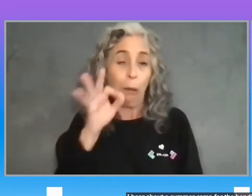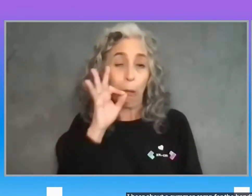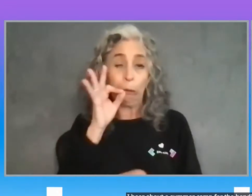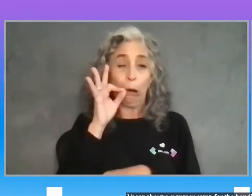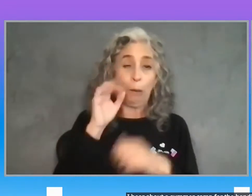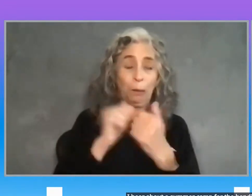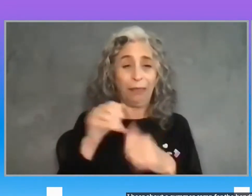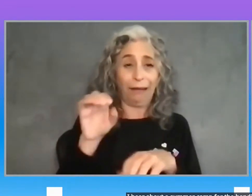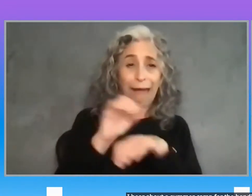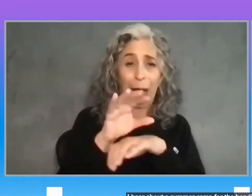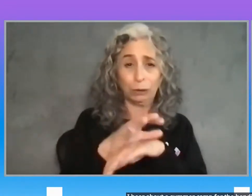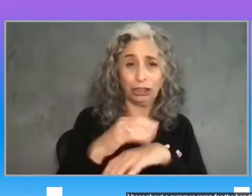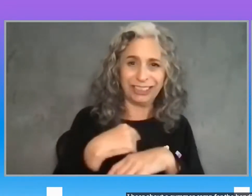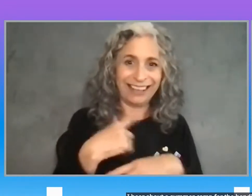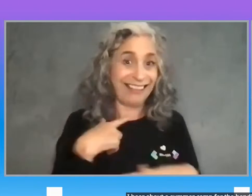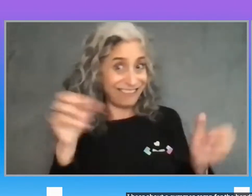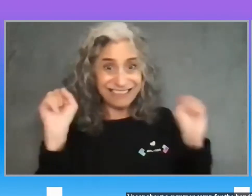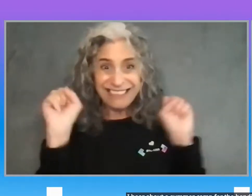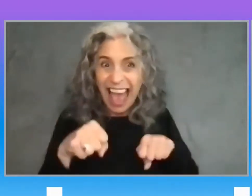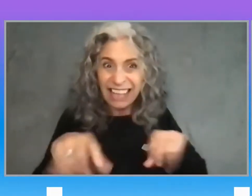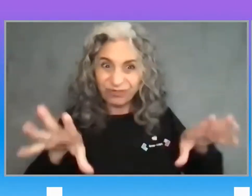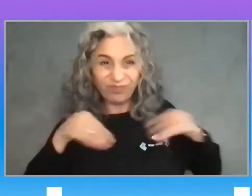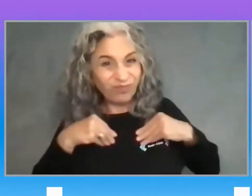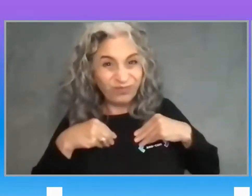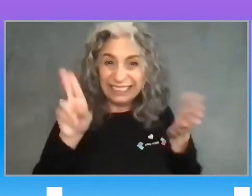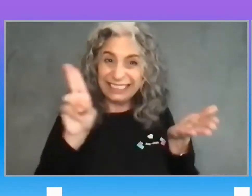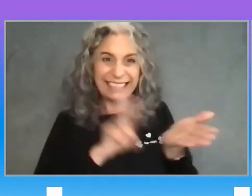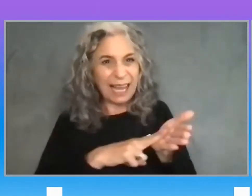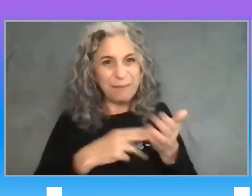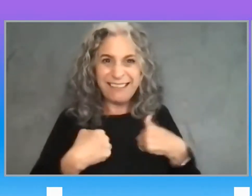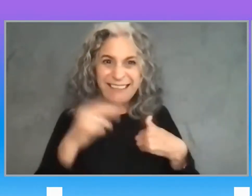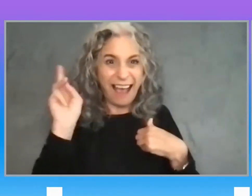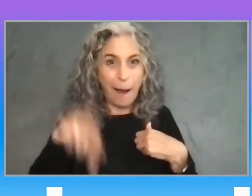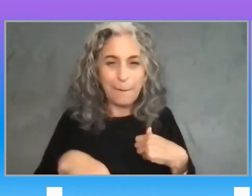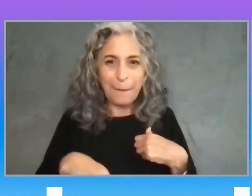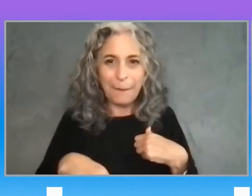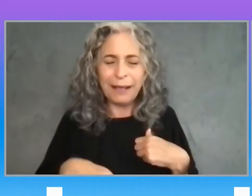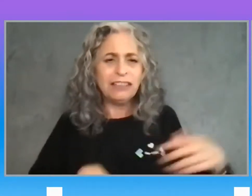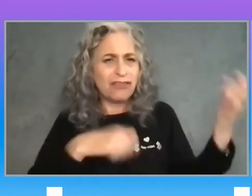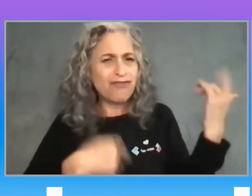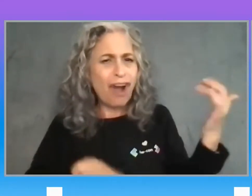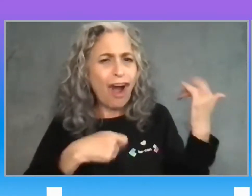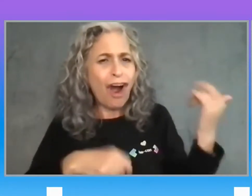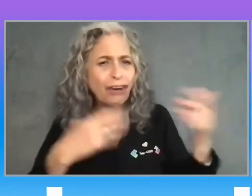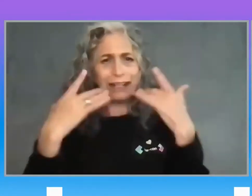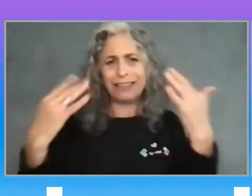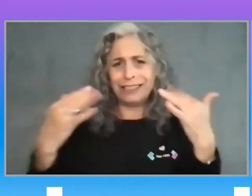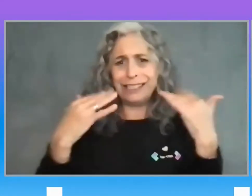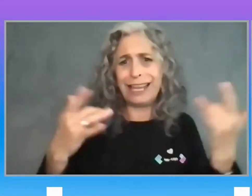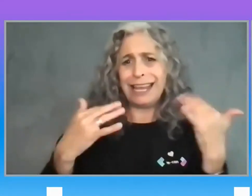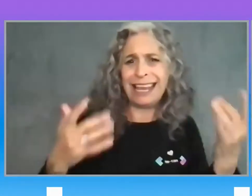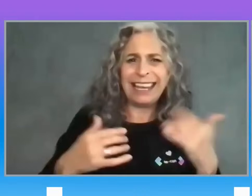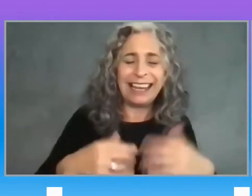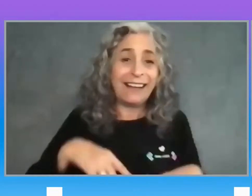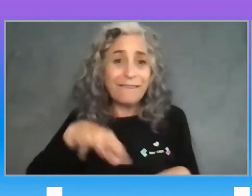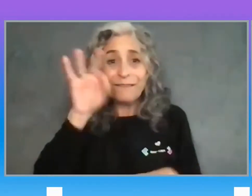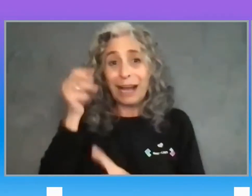with the counselors. And I'm like, sign me up. Disabled campers play guitar and sing. Come to camp and find